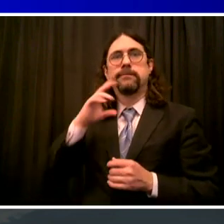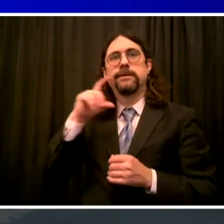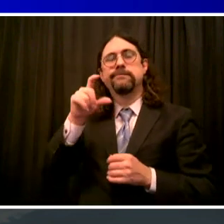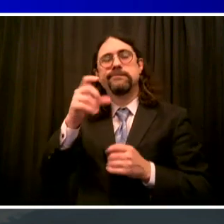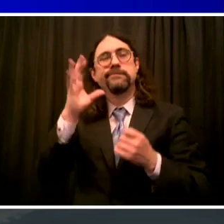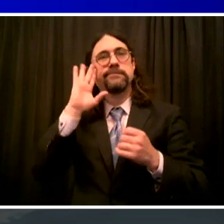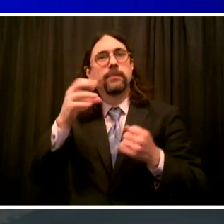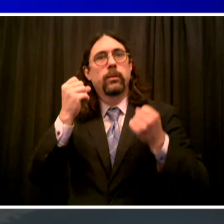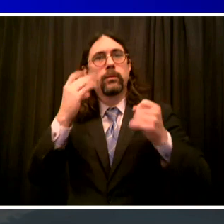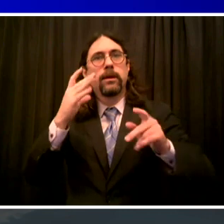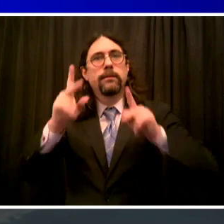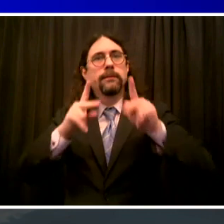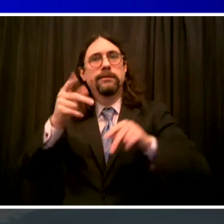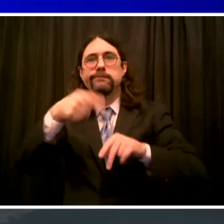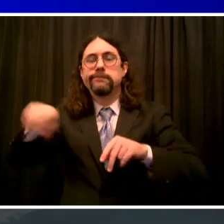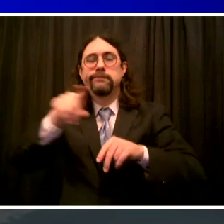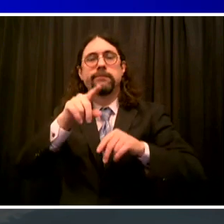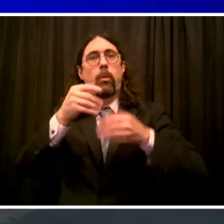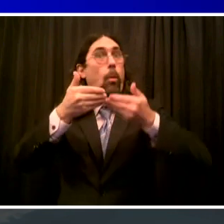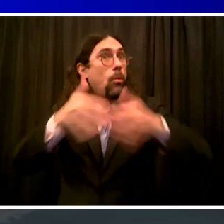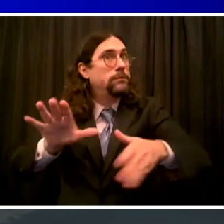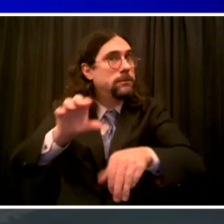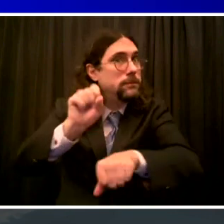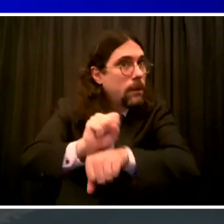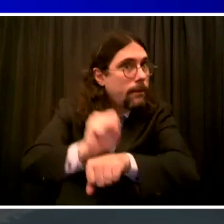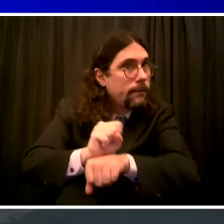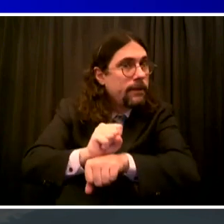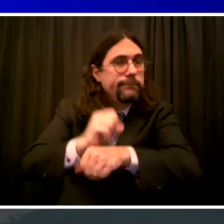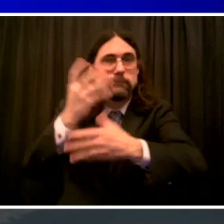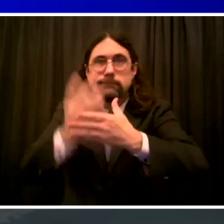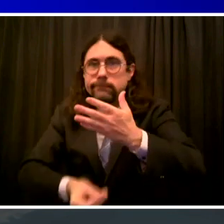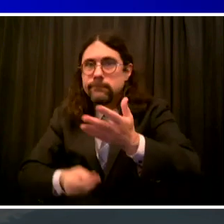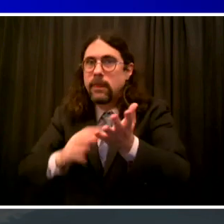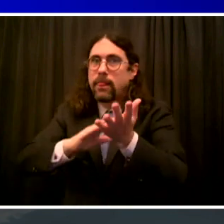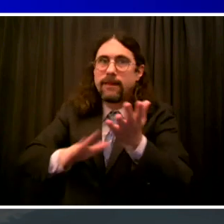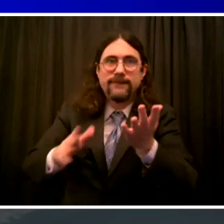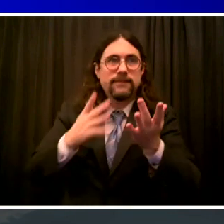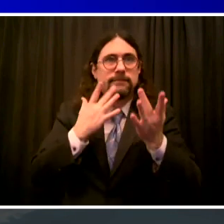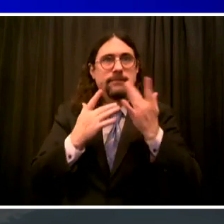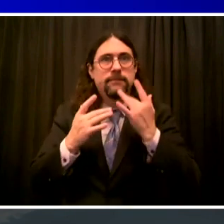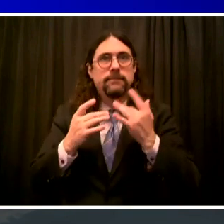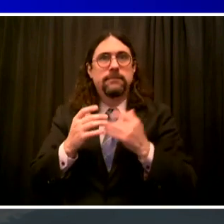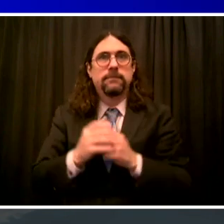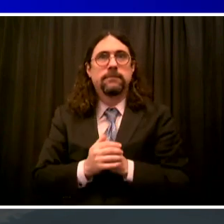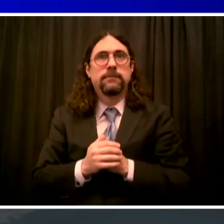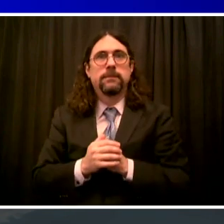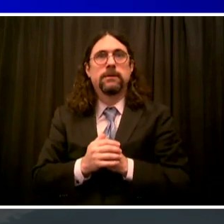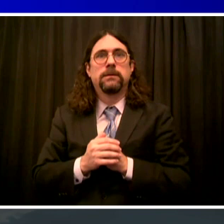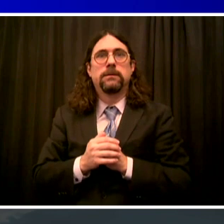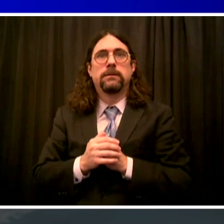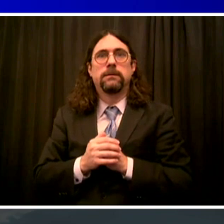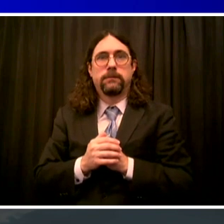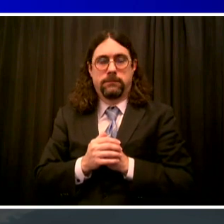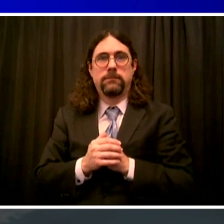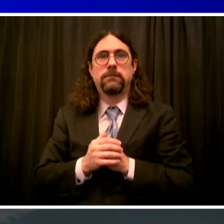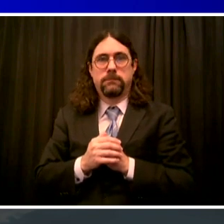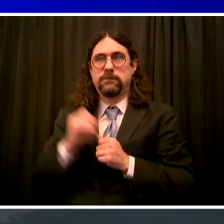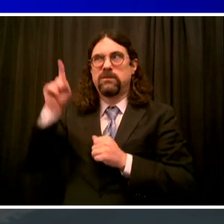NOT JUST FIRST RESPONDERS. BUT WE'RE VERY, VERY APPRECIATIVE THAT THIS ACTION WOULD TAKE US A BIG STEP IN THE RIGHT DIRECTION, STARTING WITH OUR